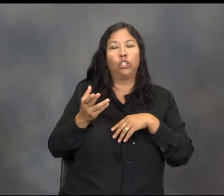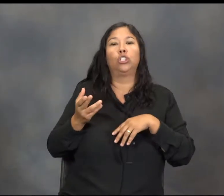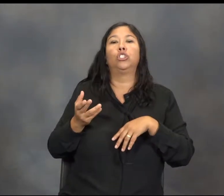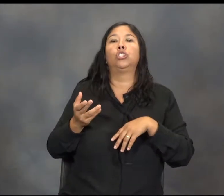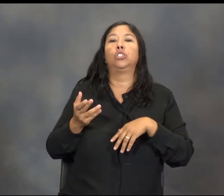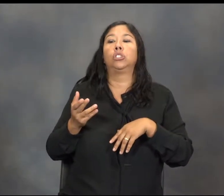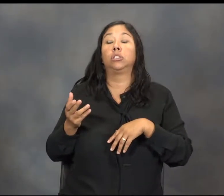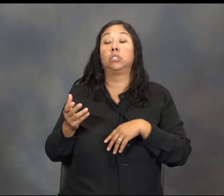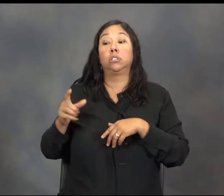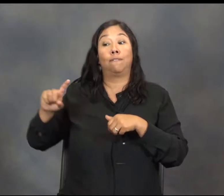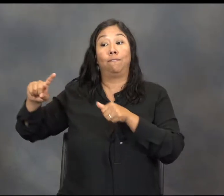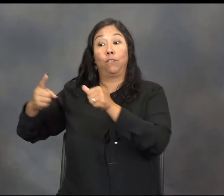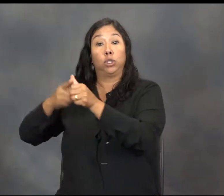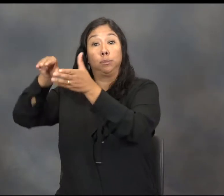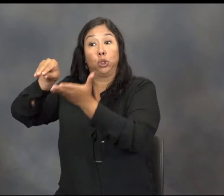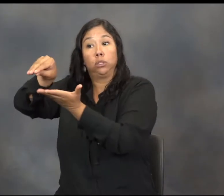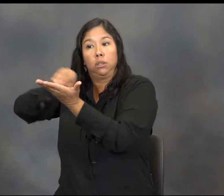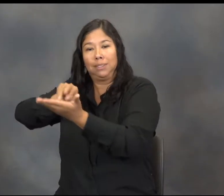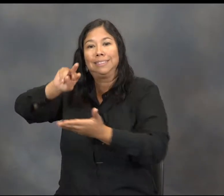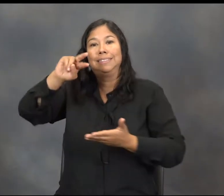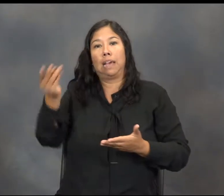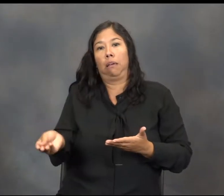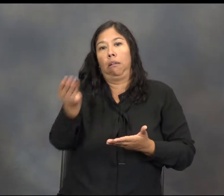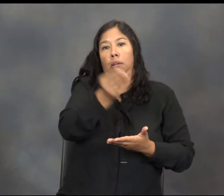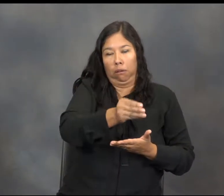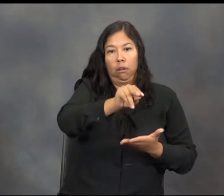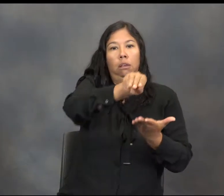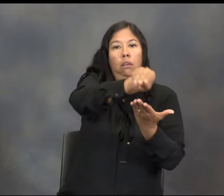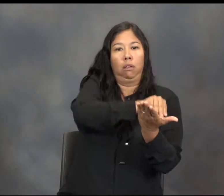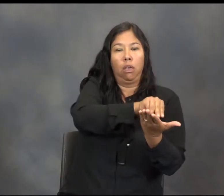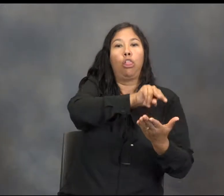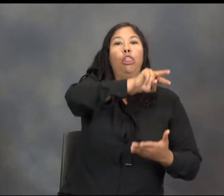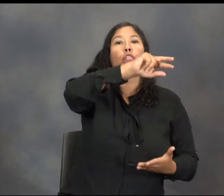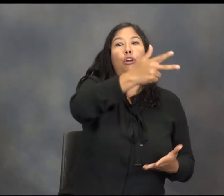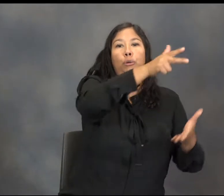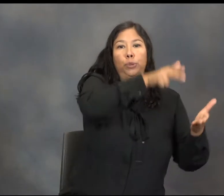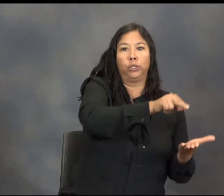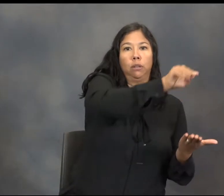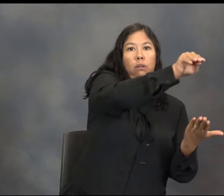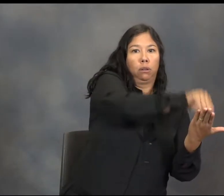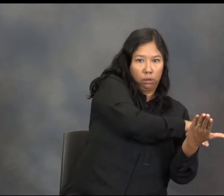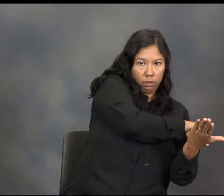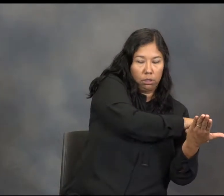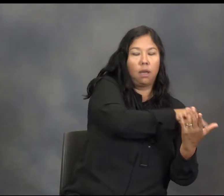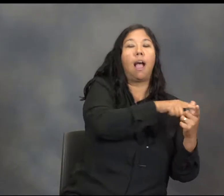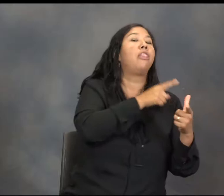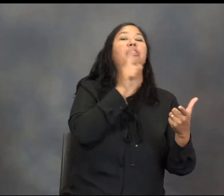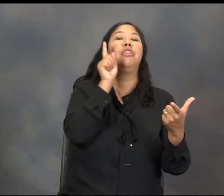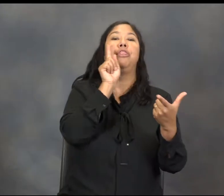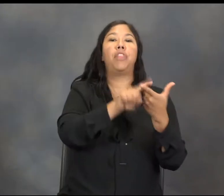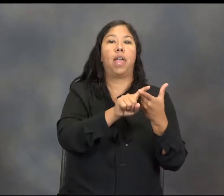Before we electronically file to the IRS And Minnesota or Departments of Revenue